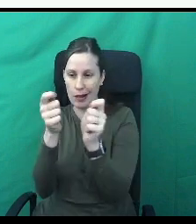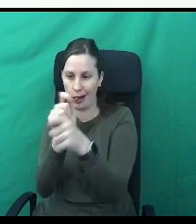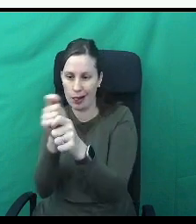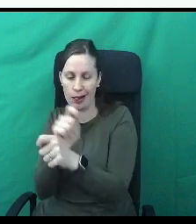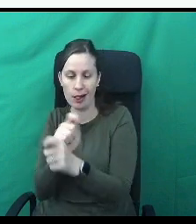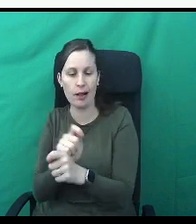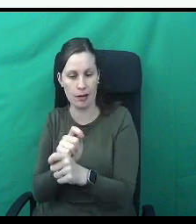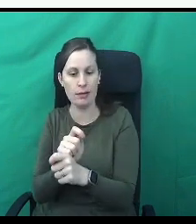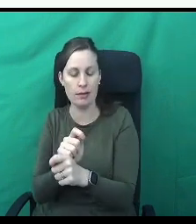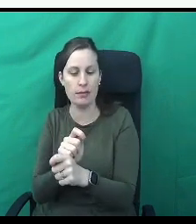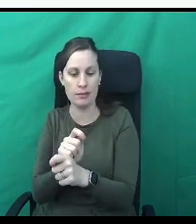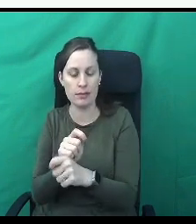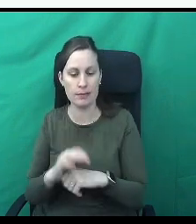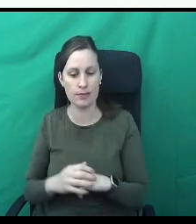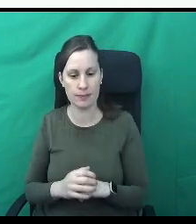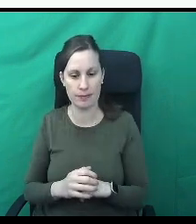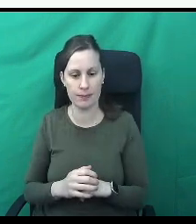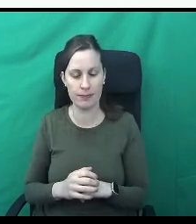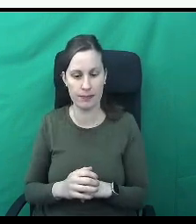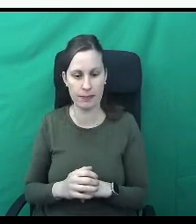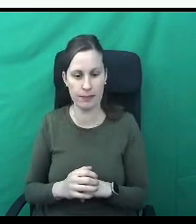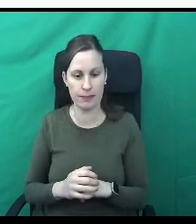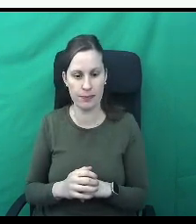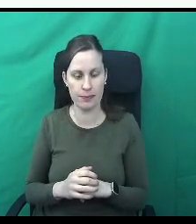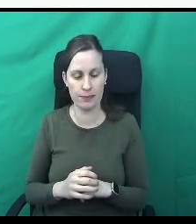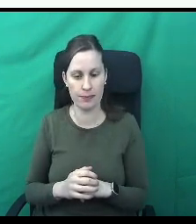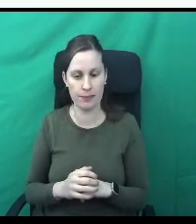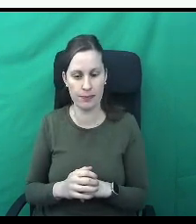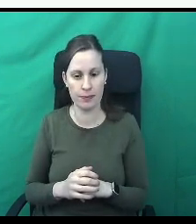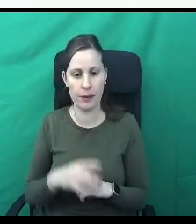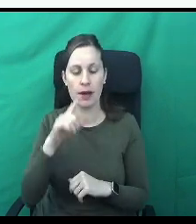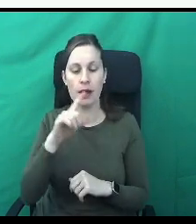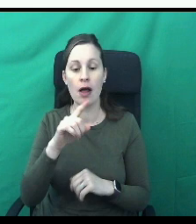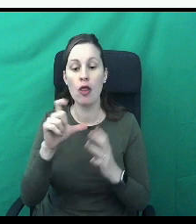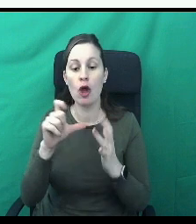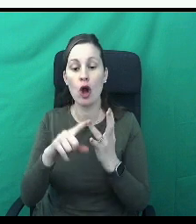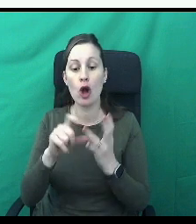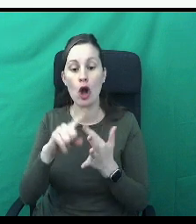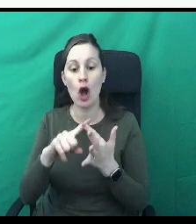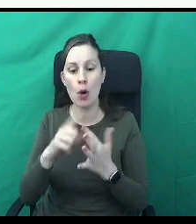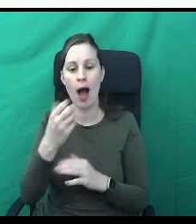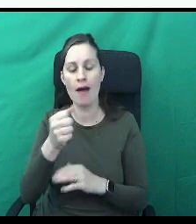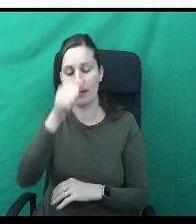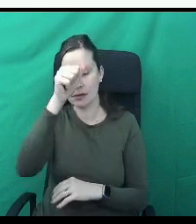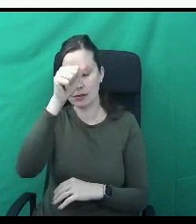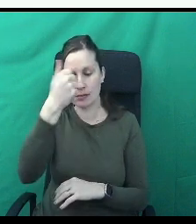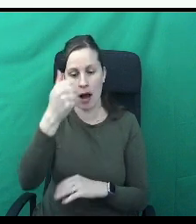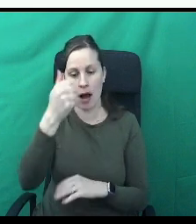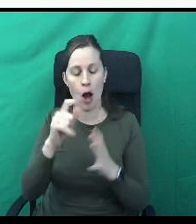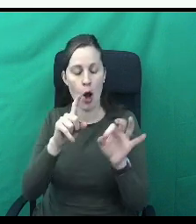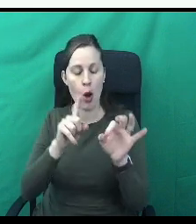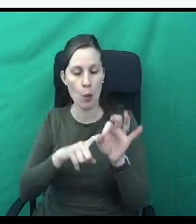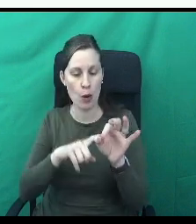I should say that the co-stippers do have smart quotes so they wouldn't work anyway straight off you'd have to fix quotes before you do anything else.